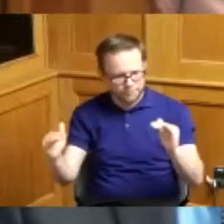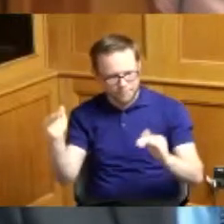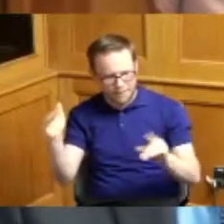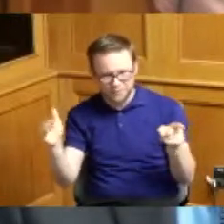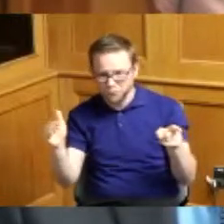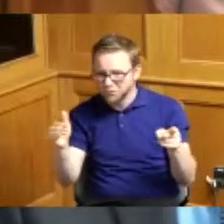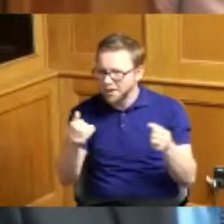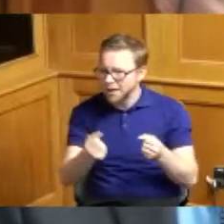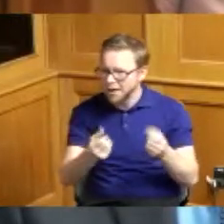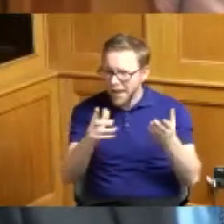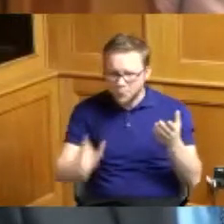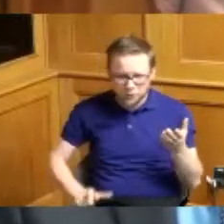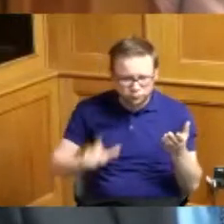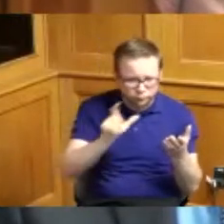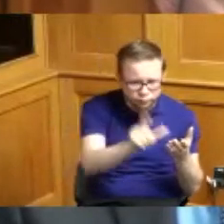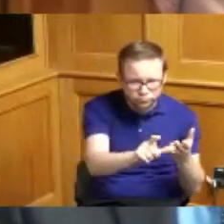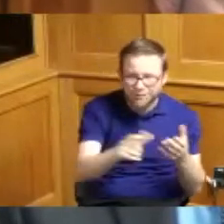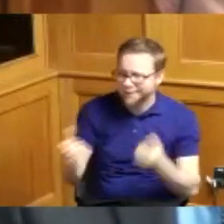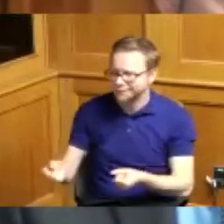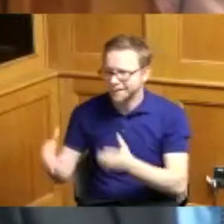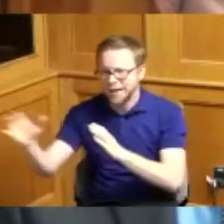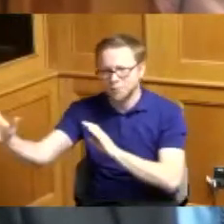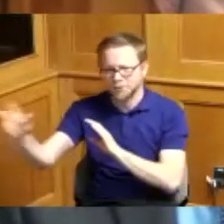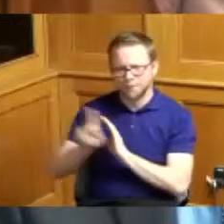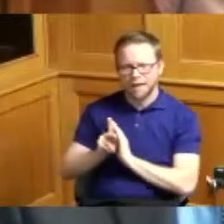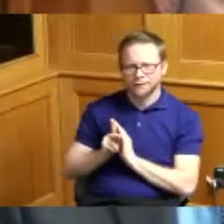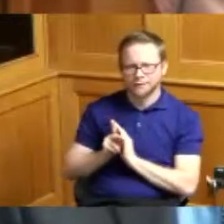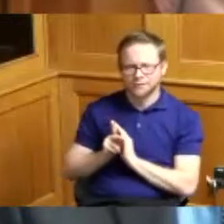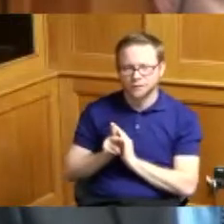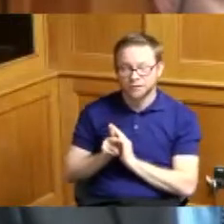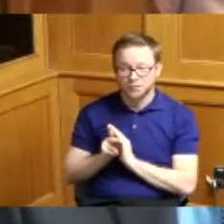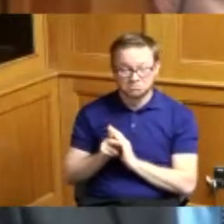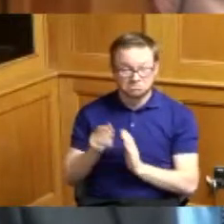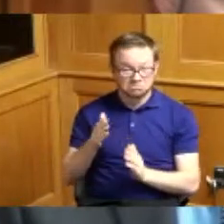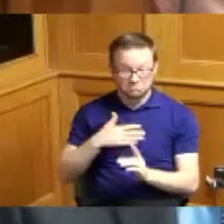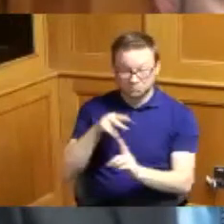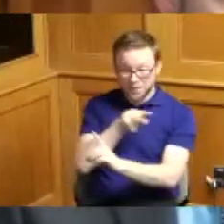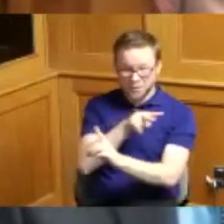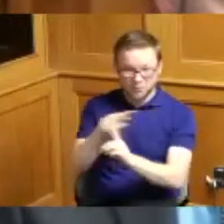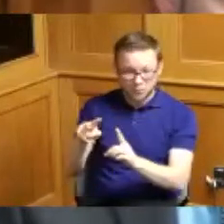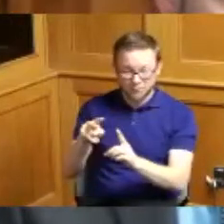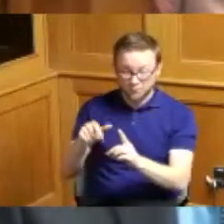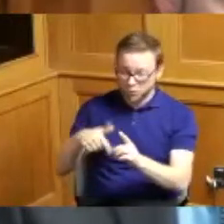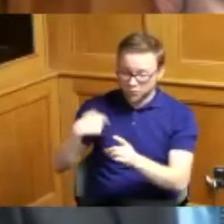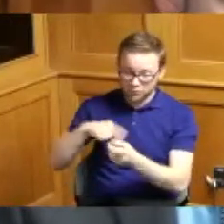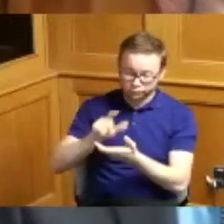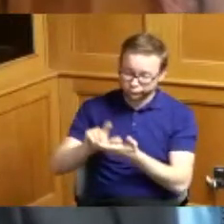investment to my view there's a tremendous return on this investment and many of the investments we